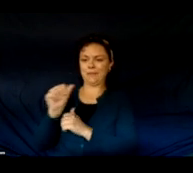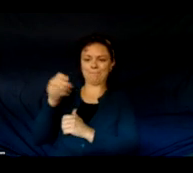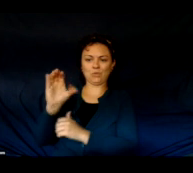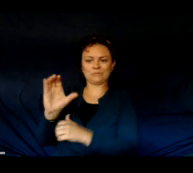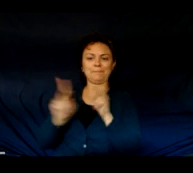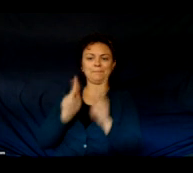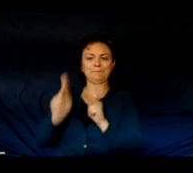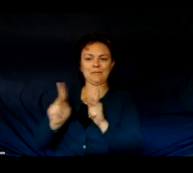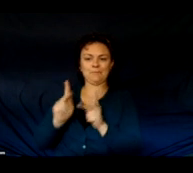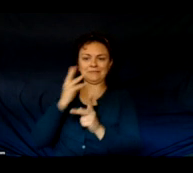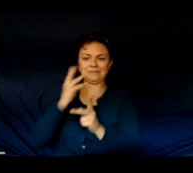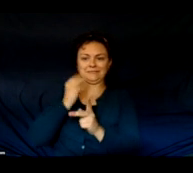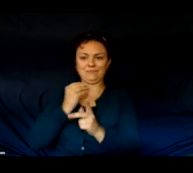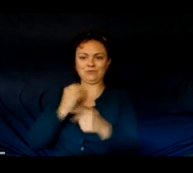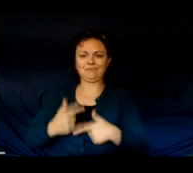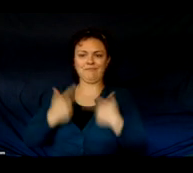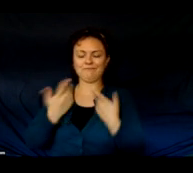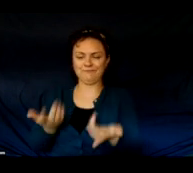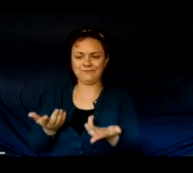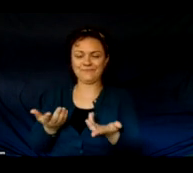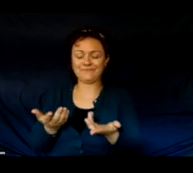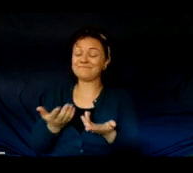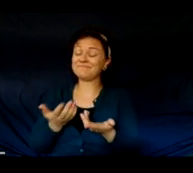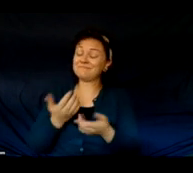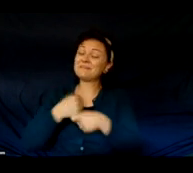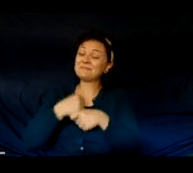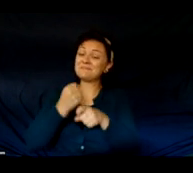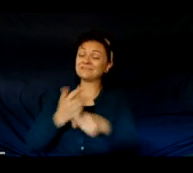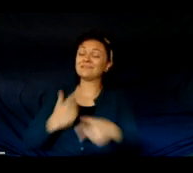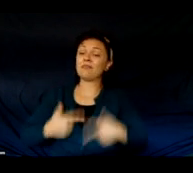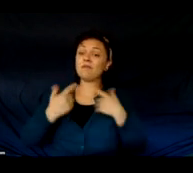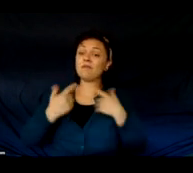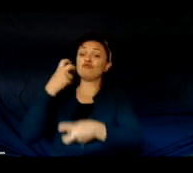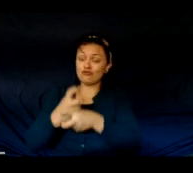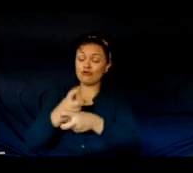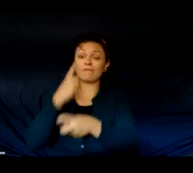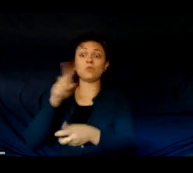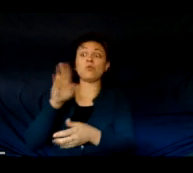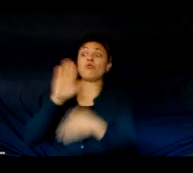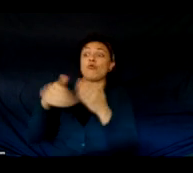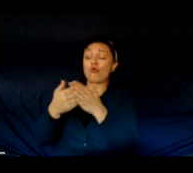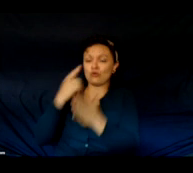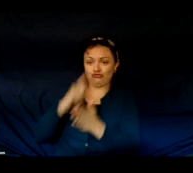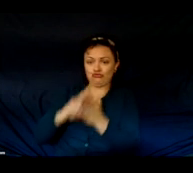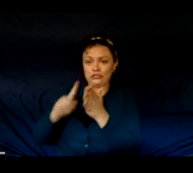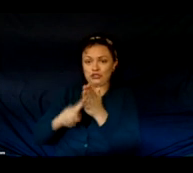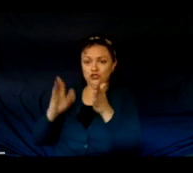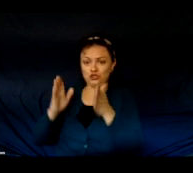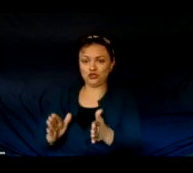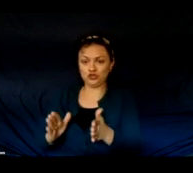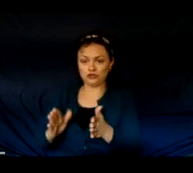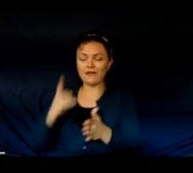This makes it pretty hard for all researchers to address equity and